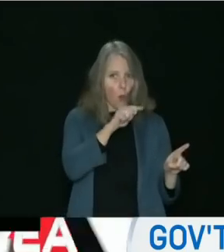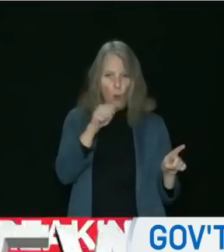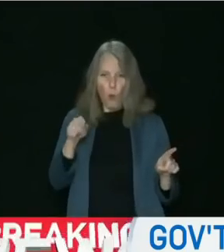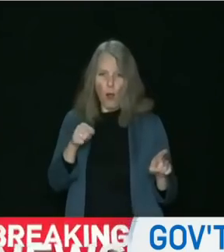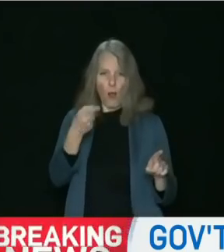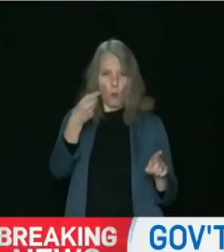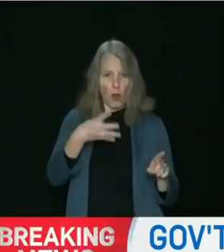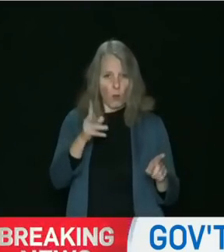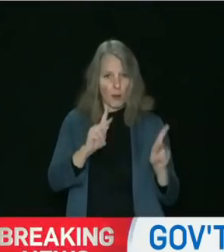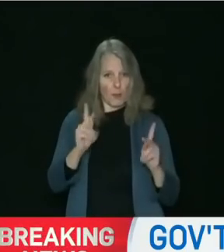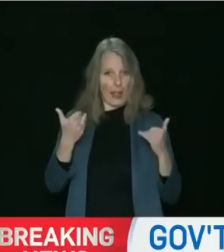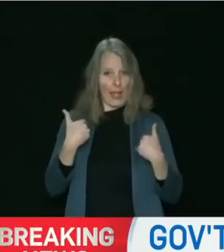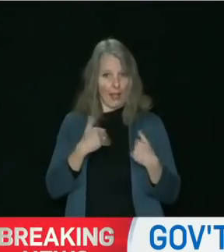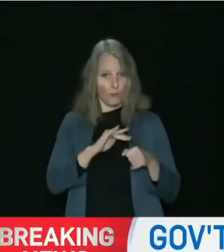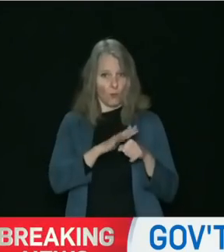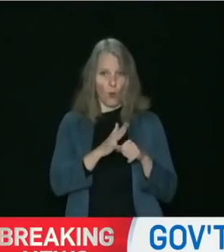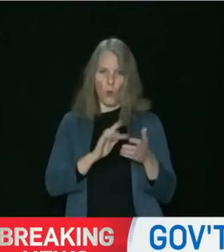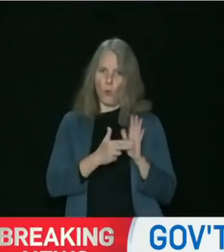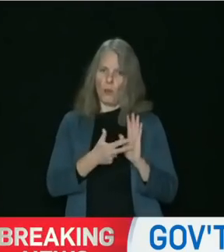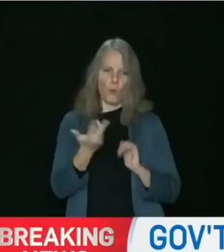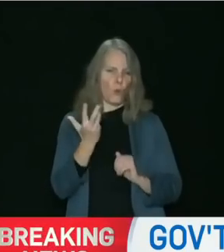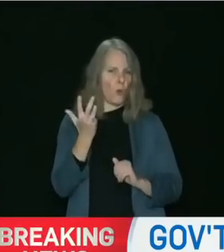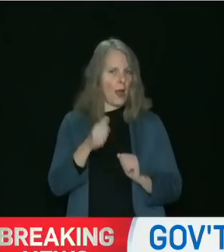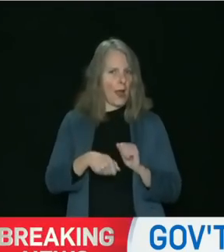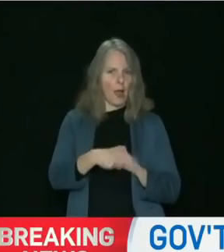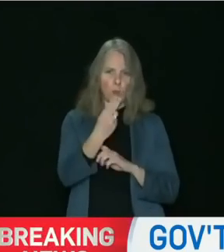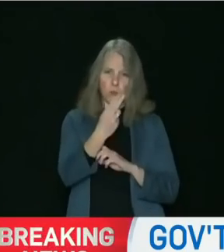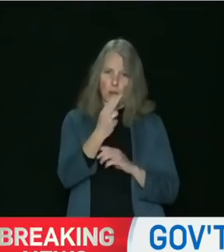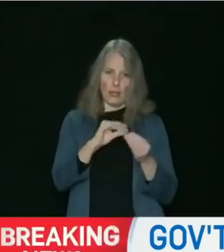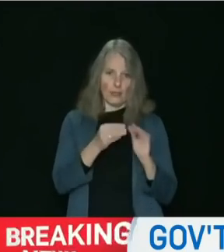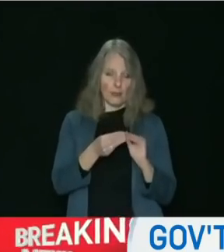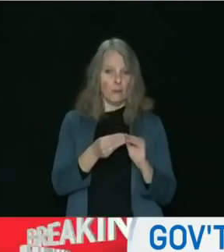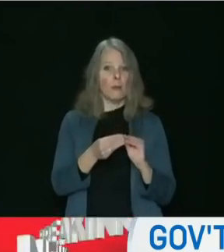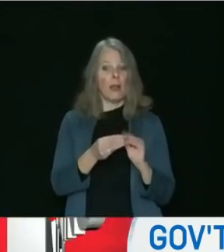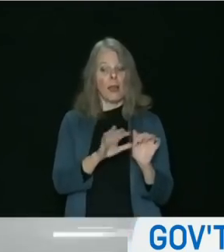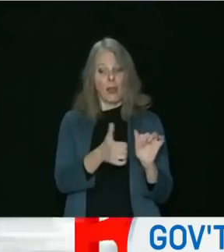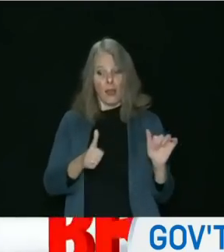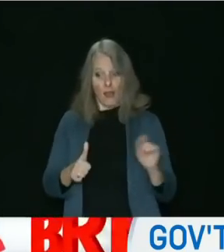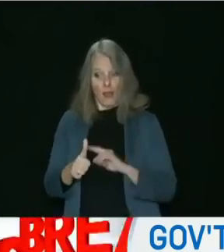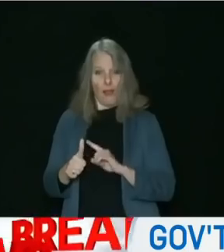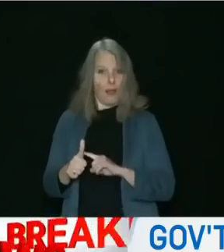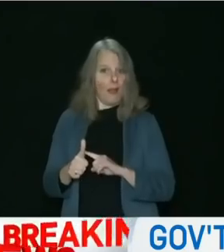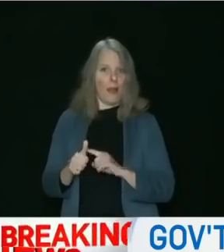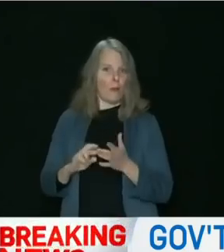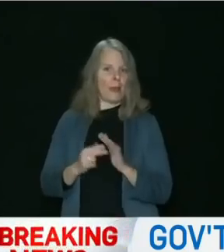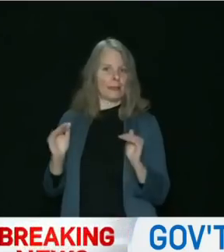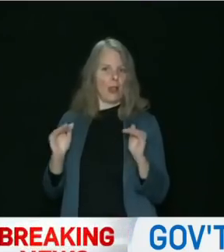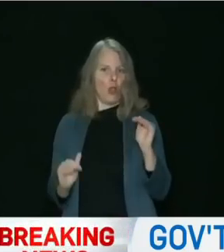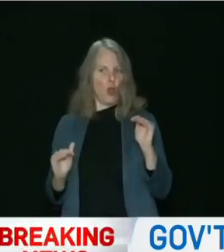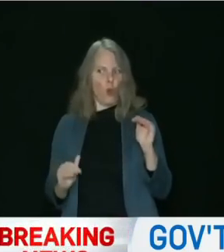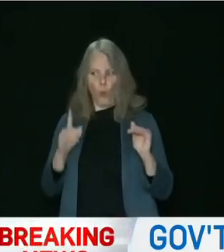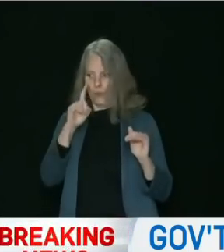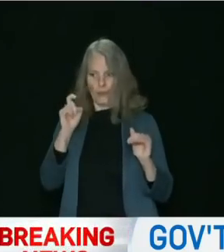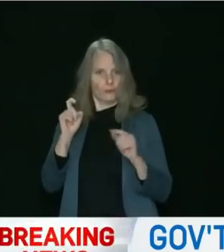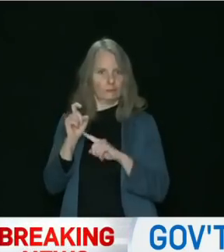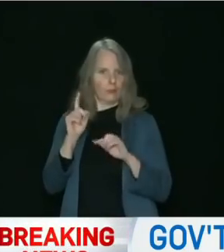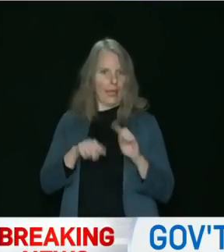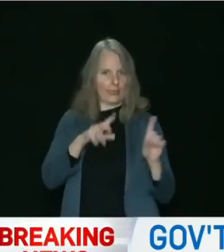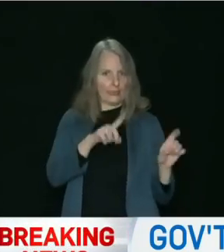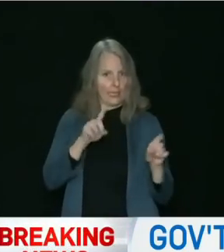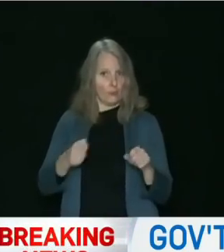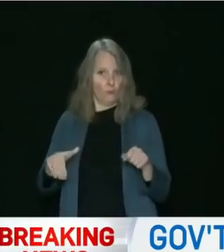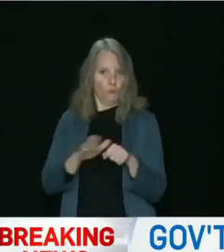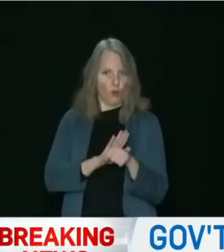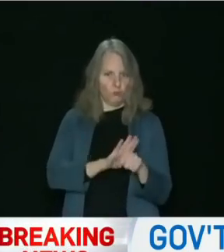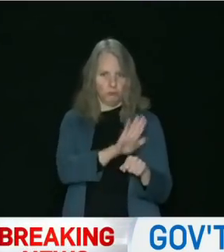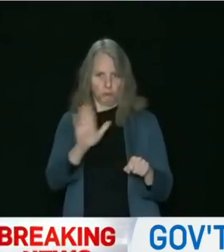POSITIVITY RATE, CURRENT RATE,